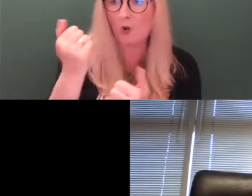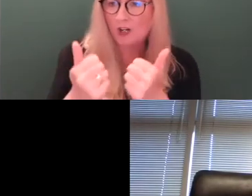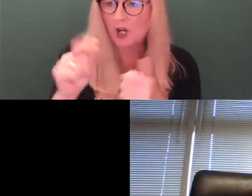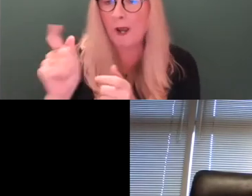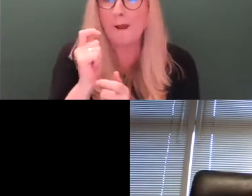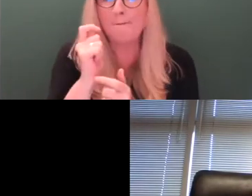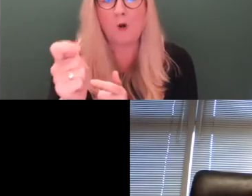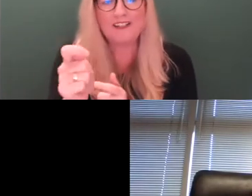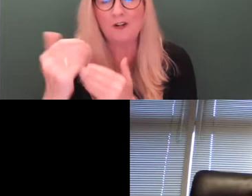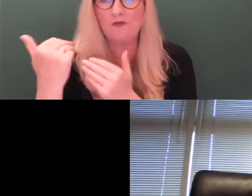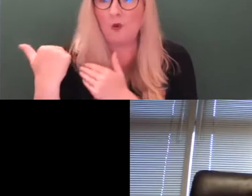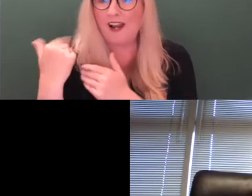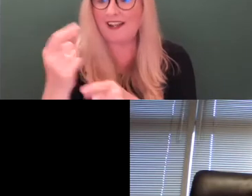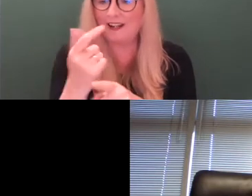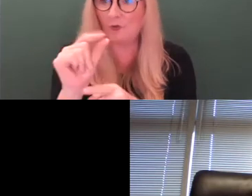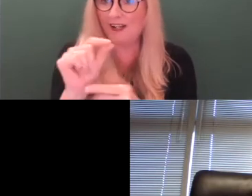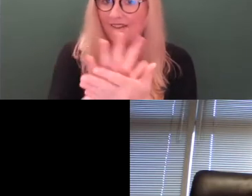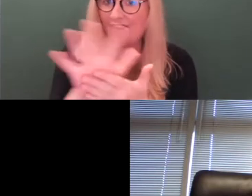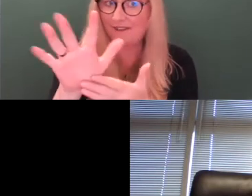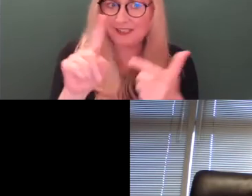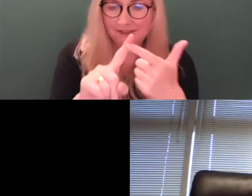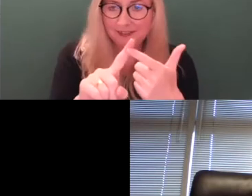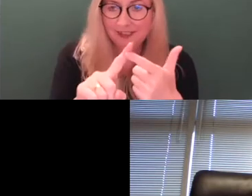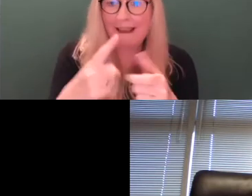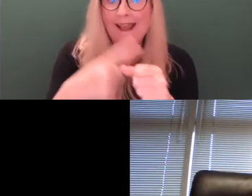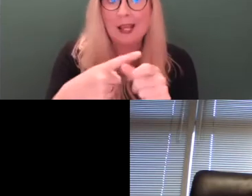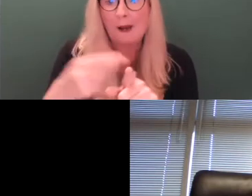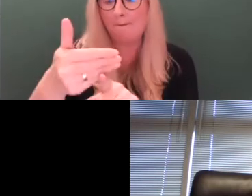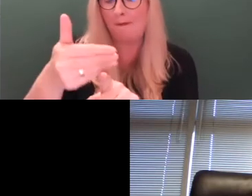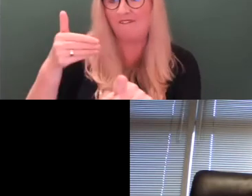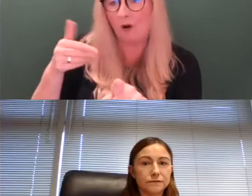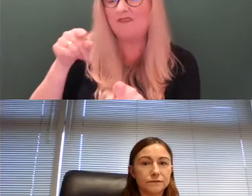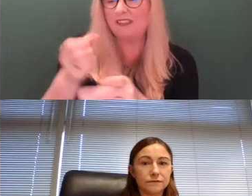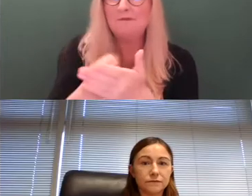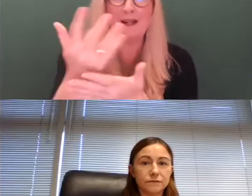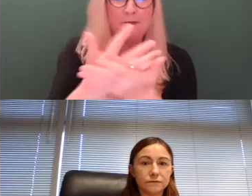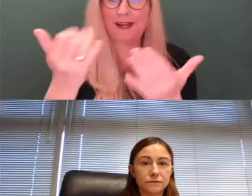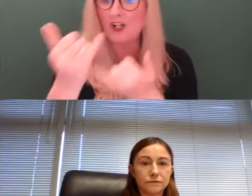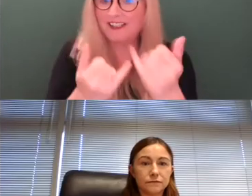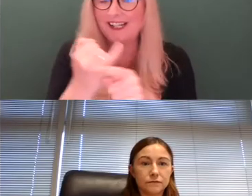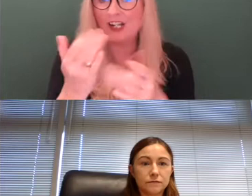role in 2015 and again prior to that has spent many years in the general solicitors office.